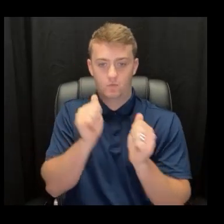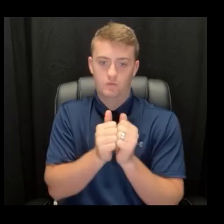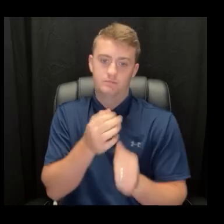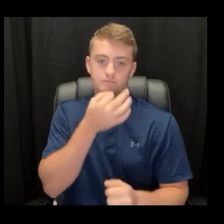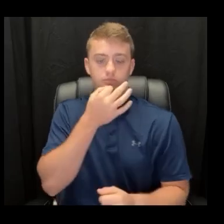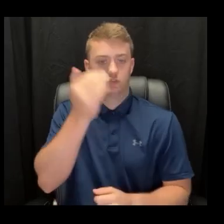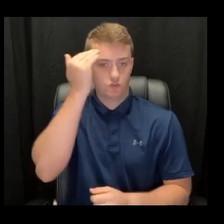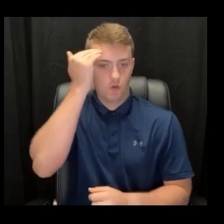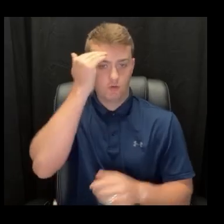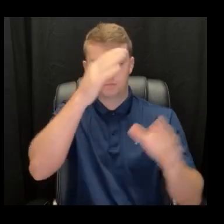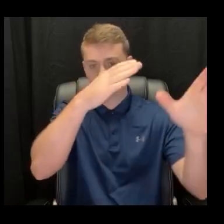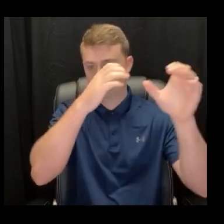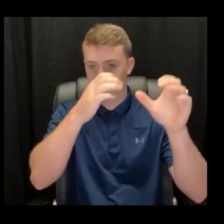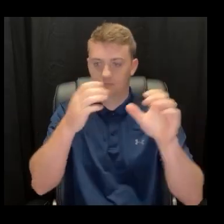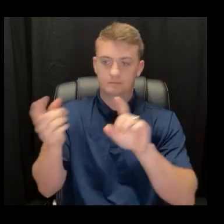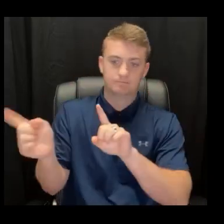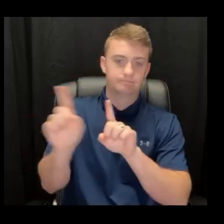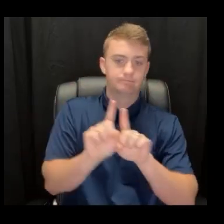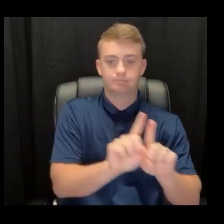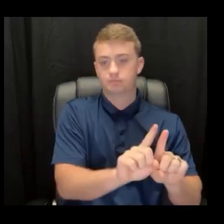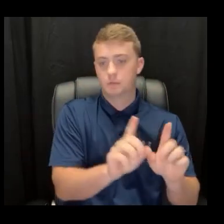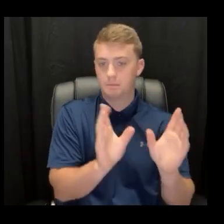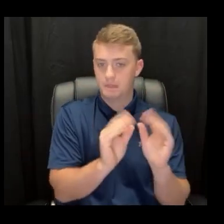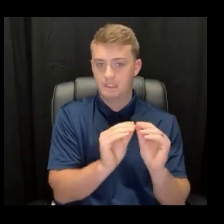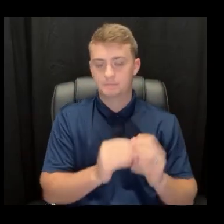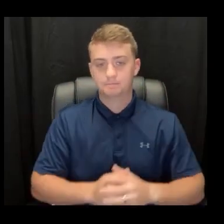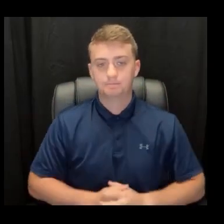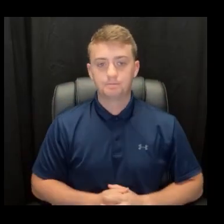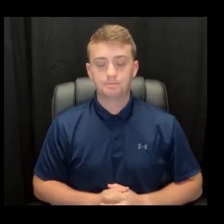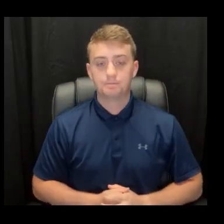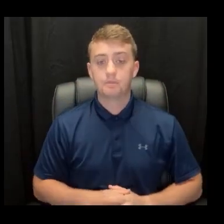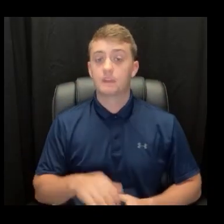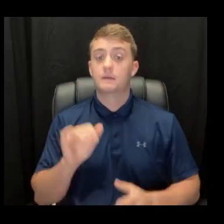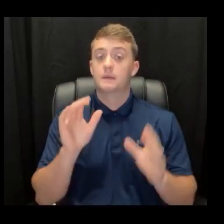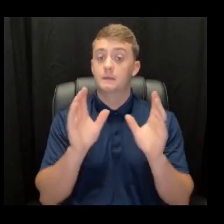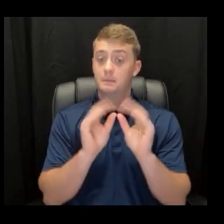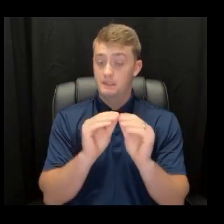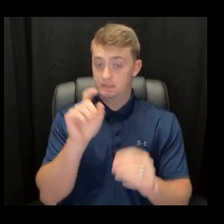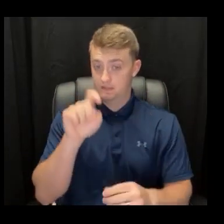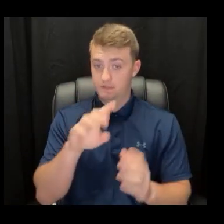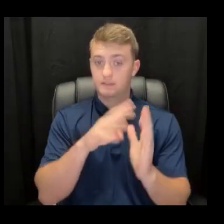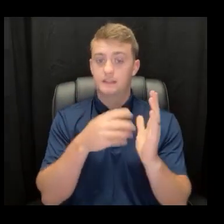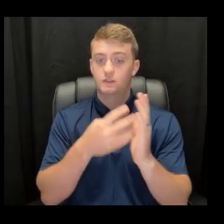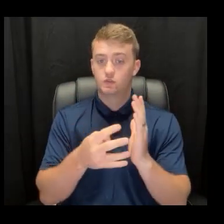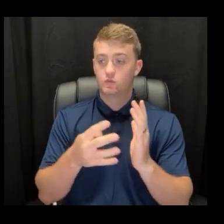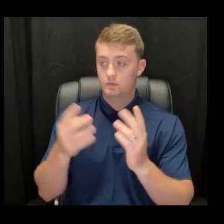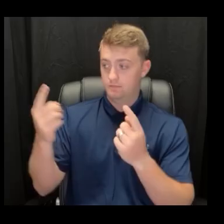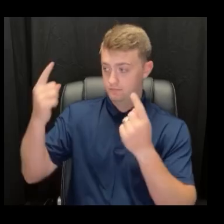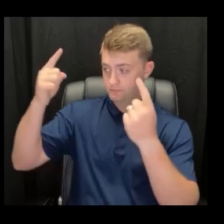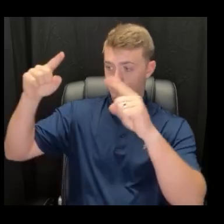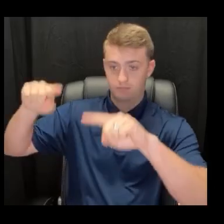of the child to the meeting. The meeting shall be scheduled at a mutually agreed upon